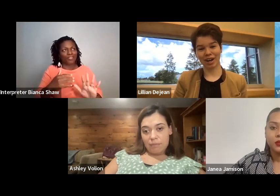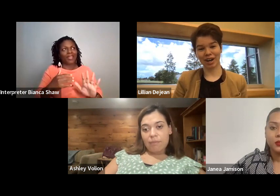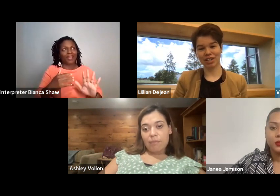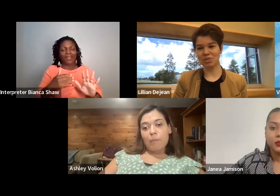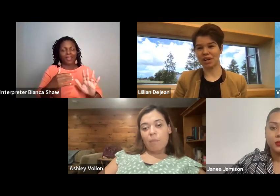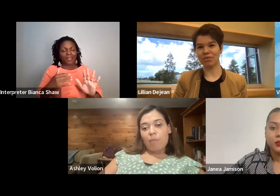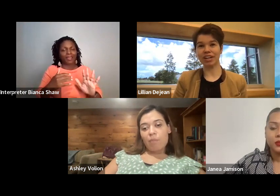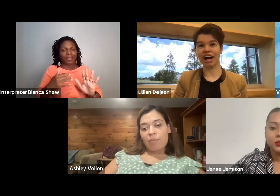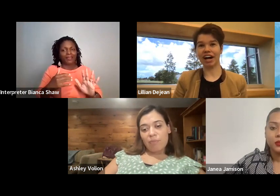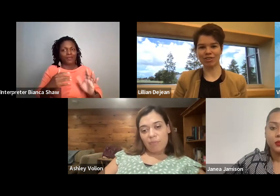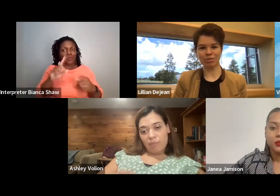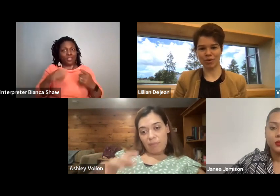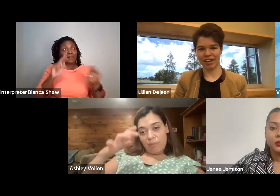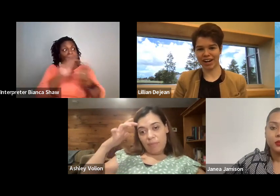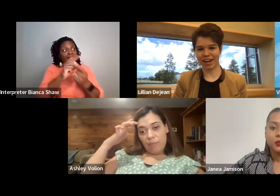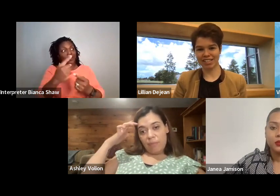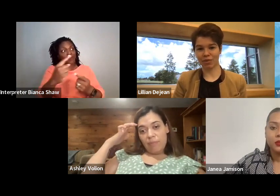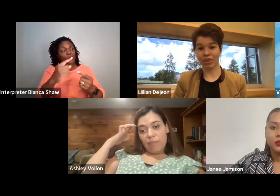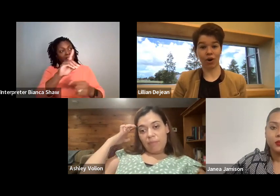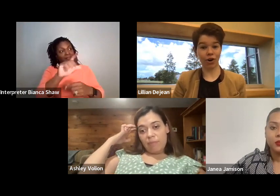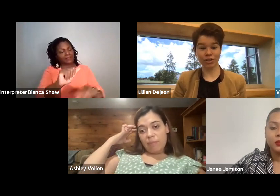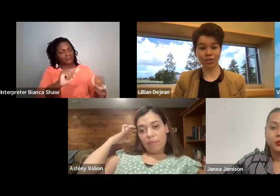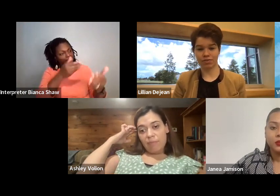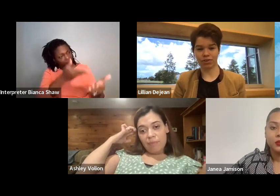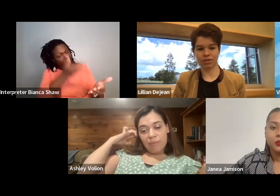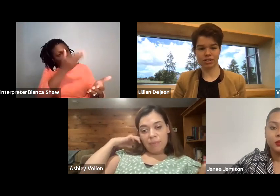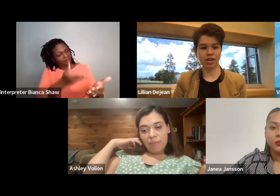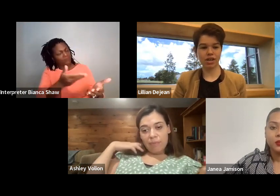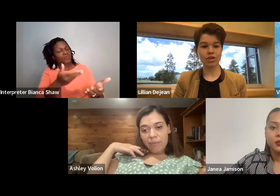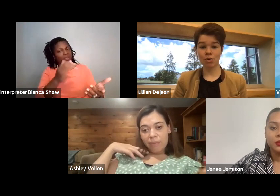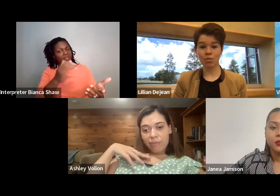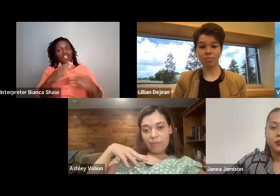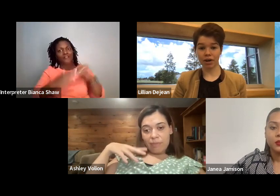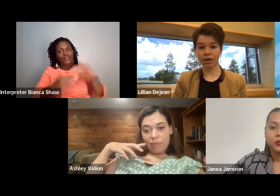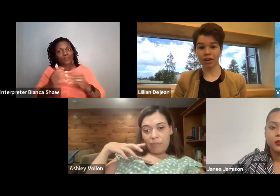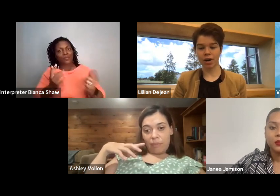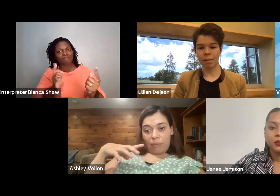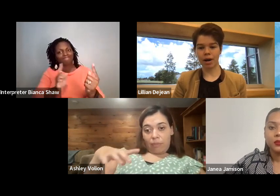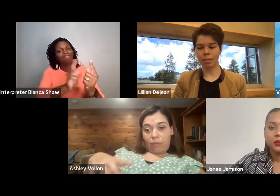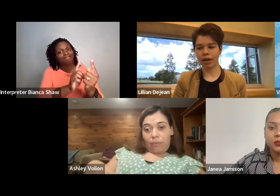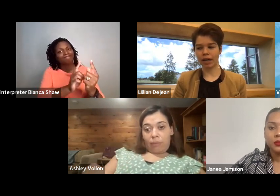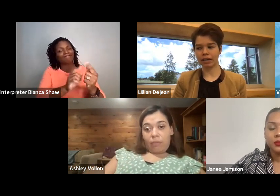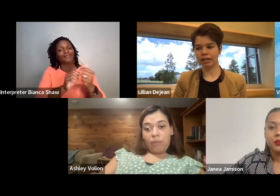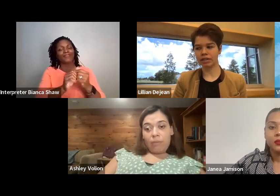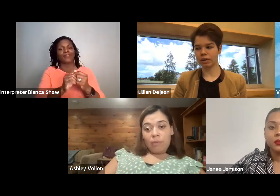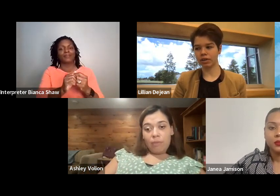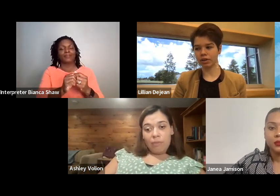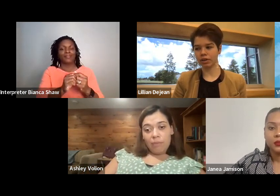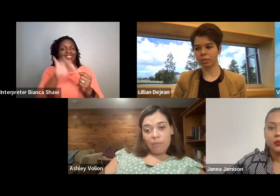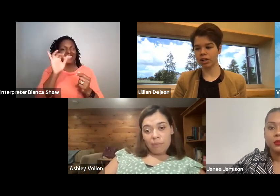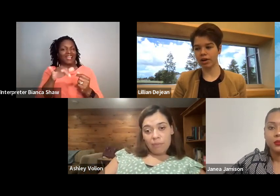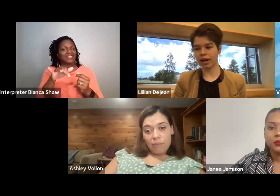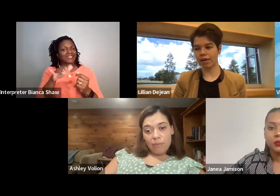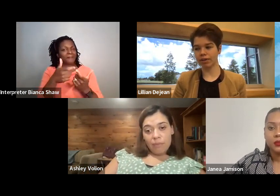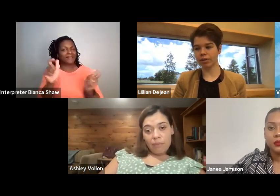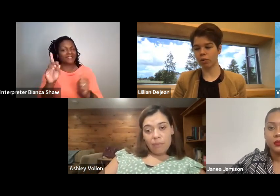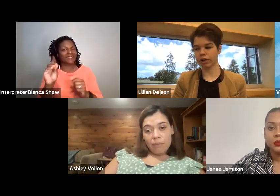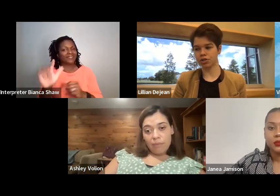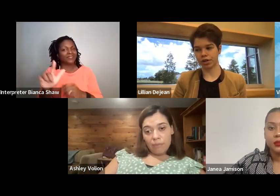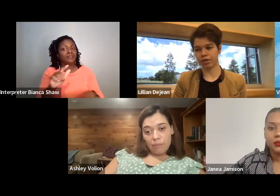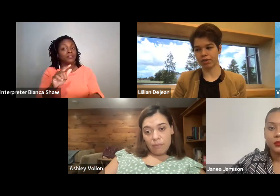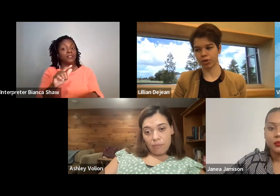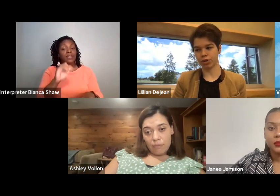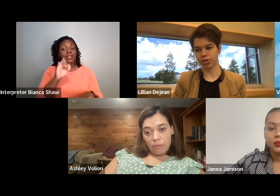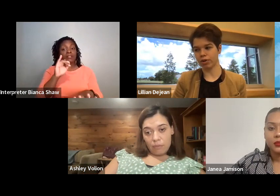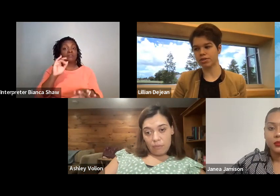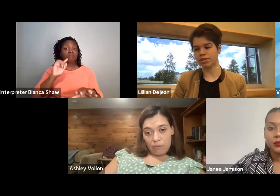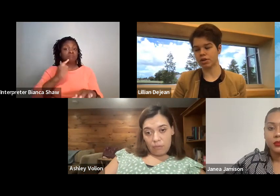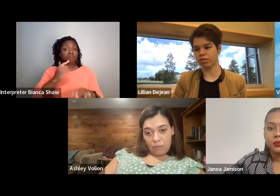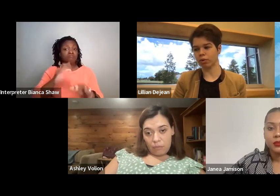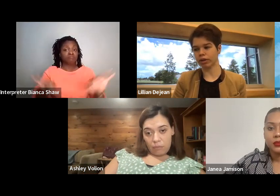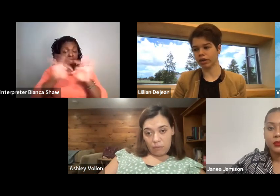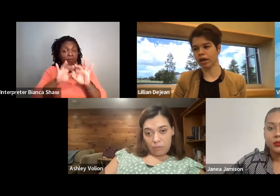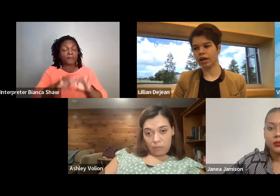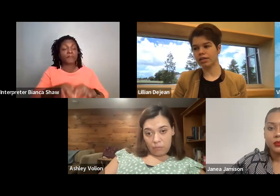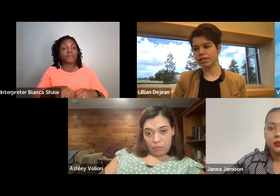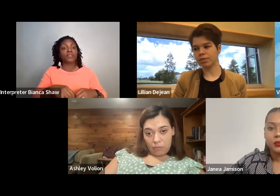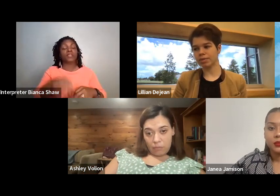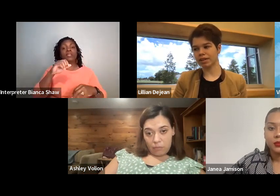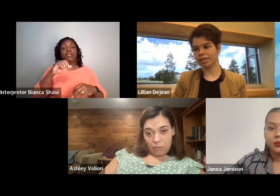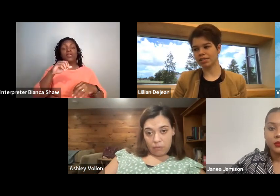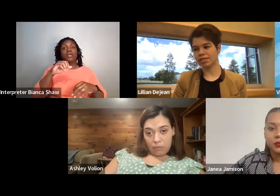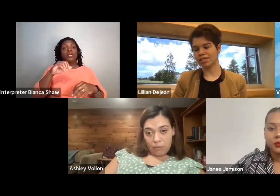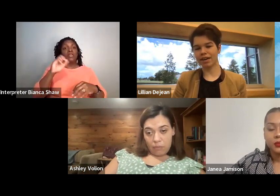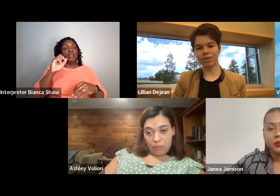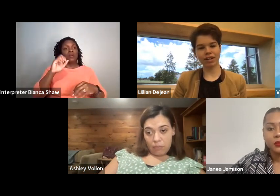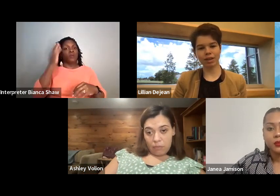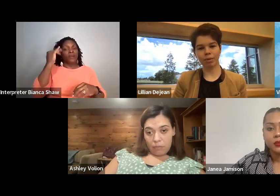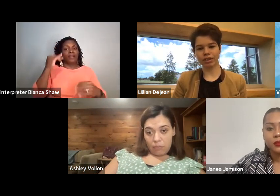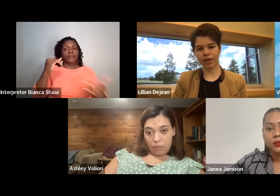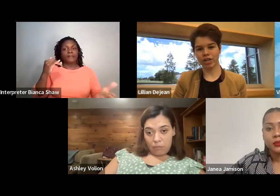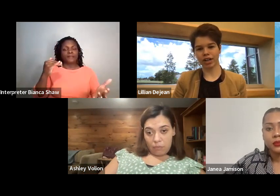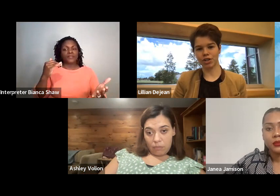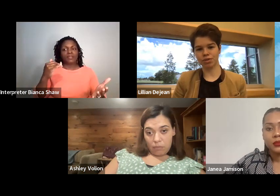Because whenever you're not comfortable with interacting with all types of voters, so many barriers pop up, and your your point about having the pull workers train versus and foremost is so important simply because I feel like the burden of education